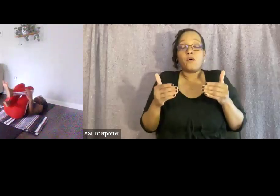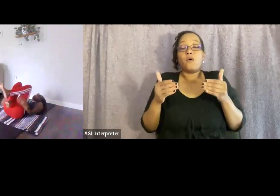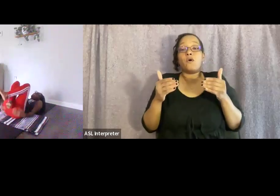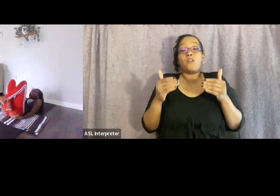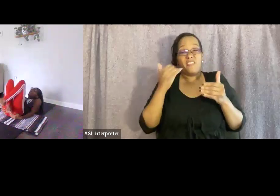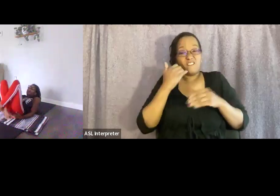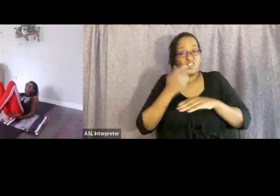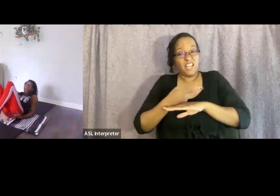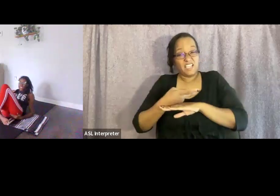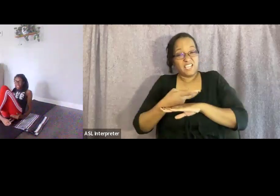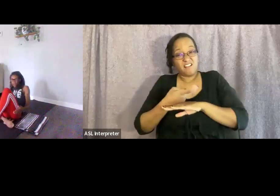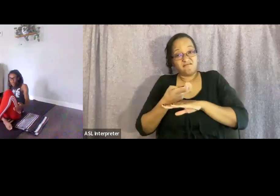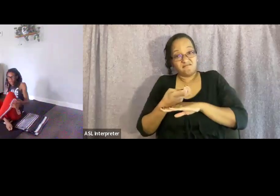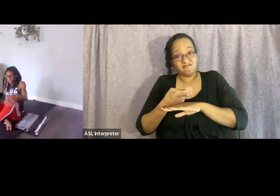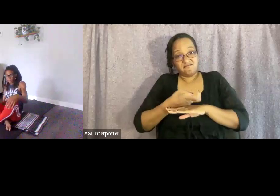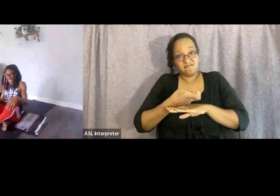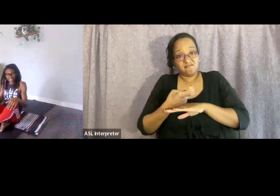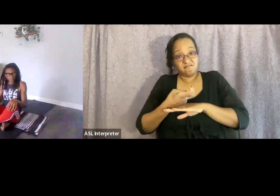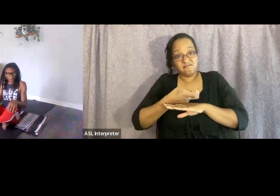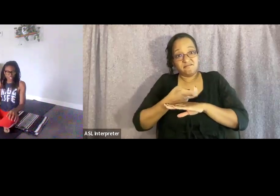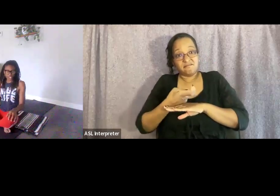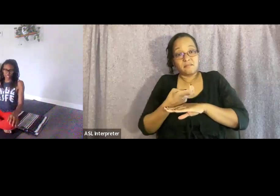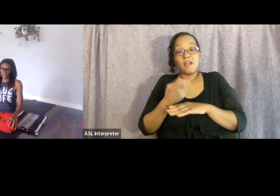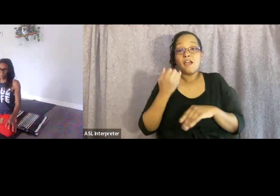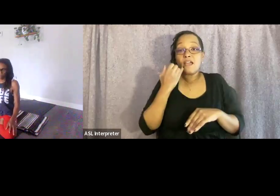Right? If you're upright, whether on the mat or in a chair,